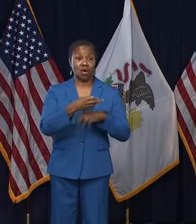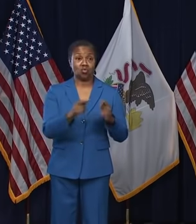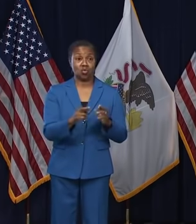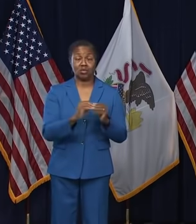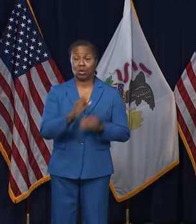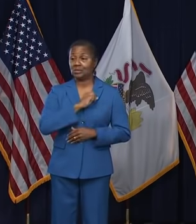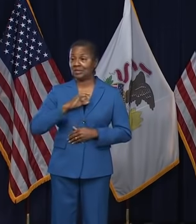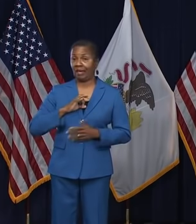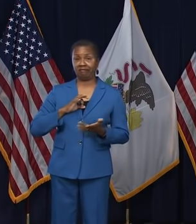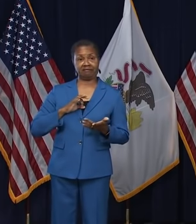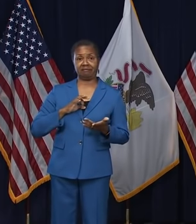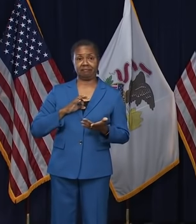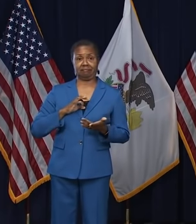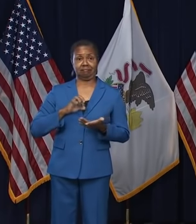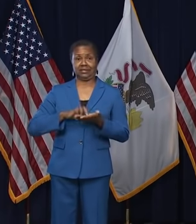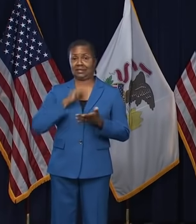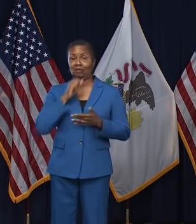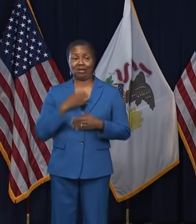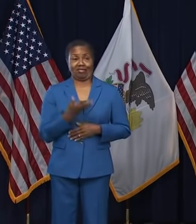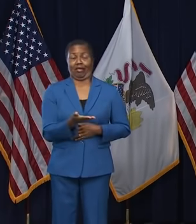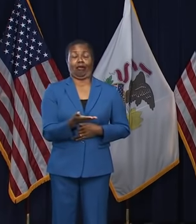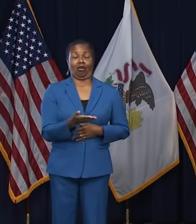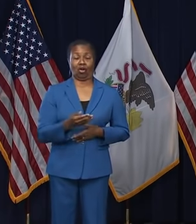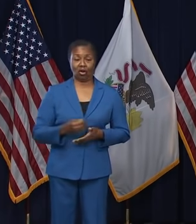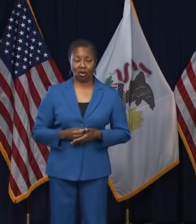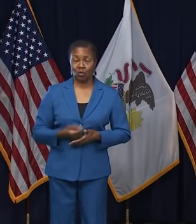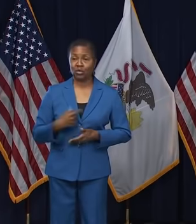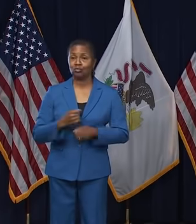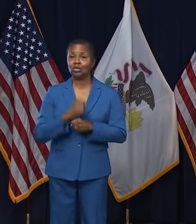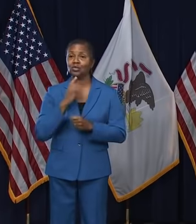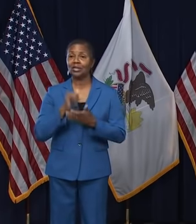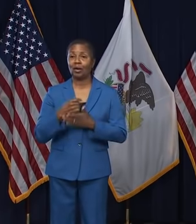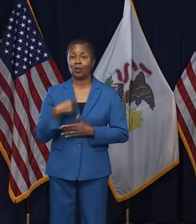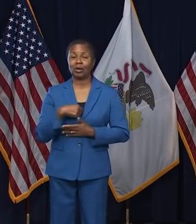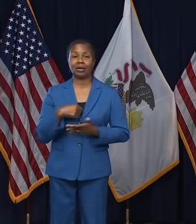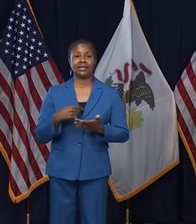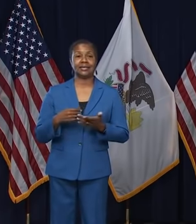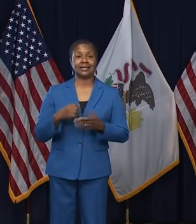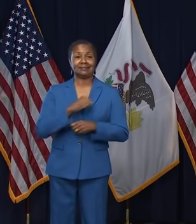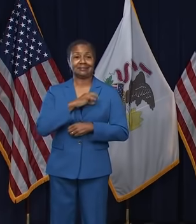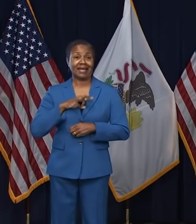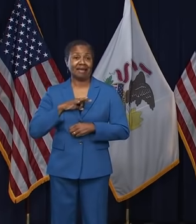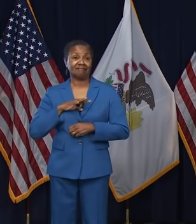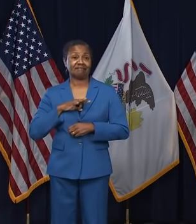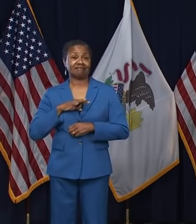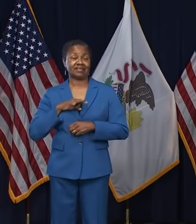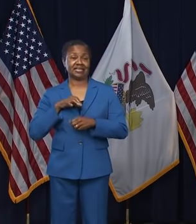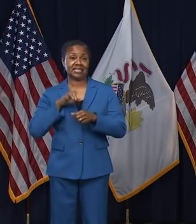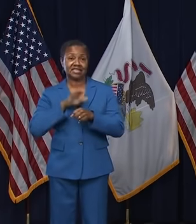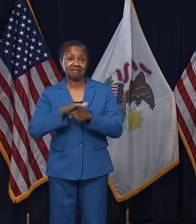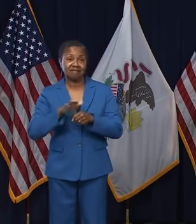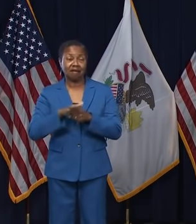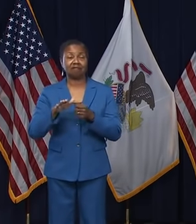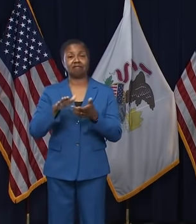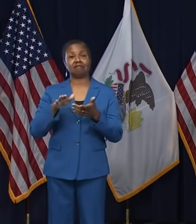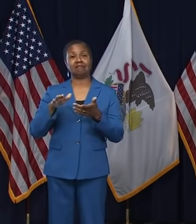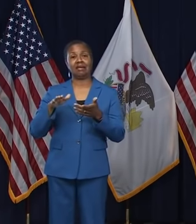truly just to be in a hospital room without staff is to. Not